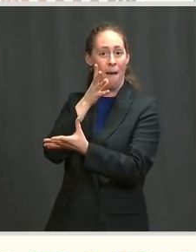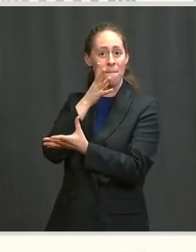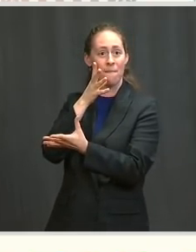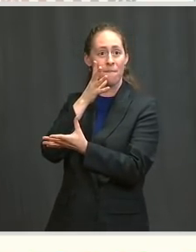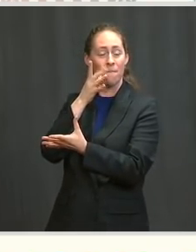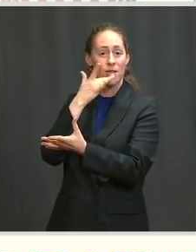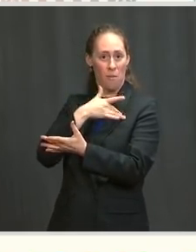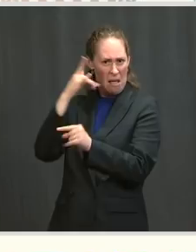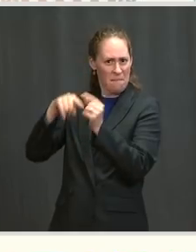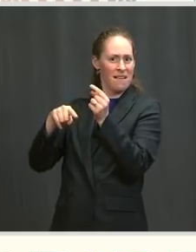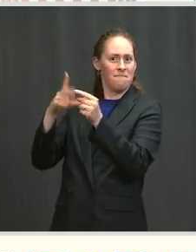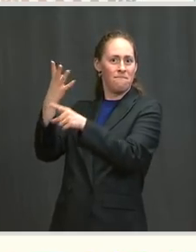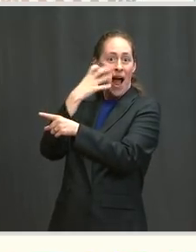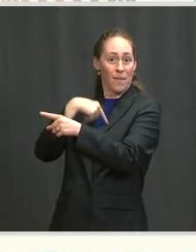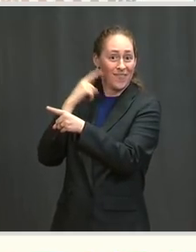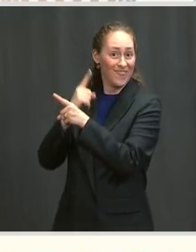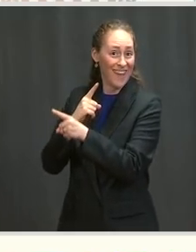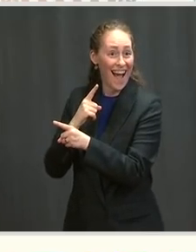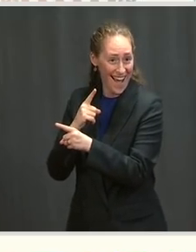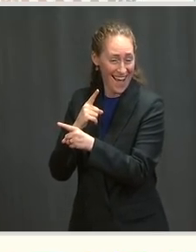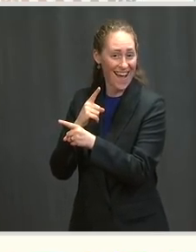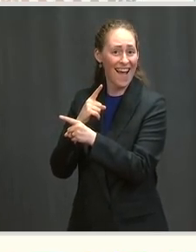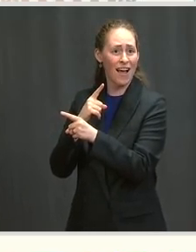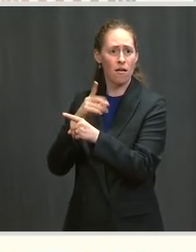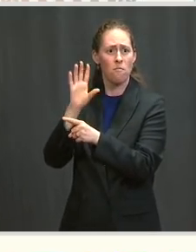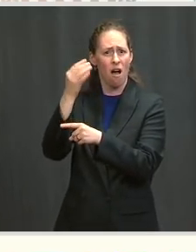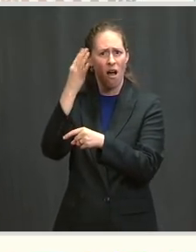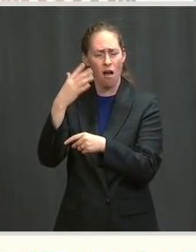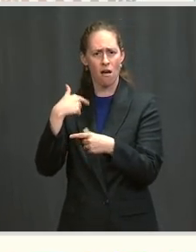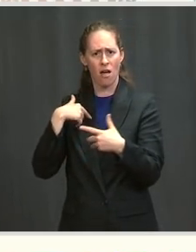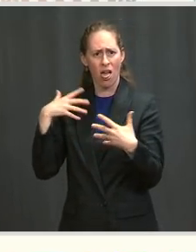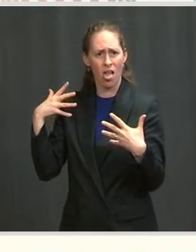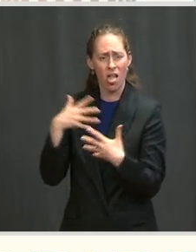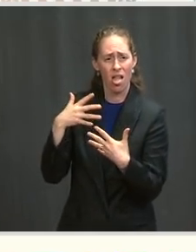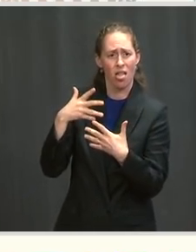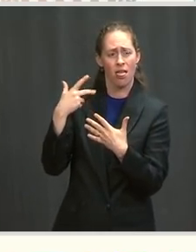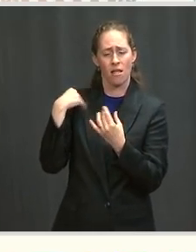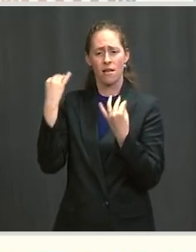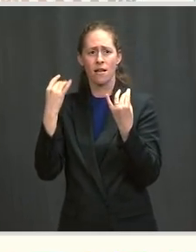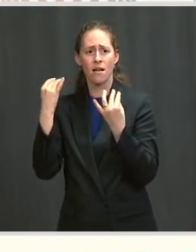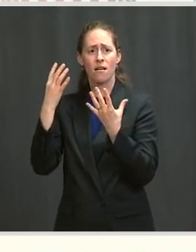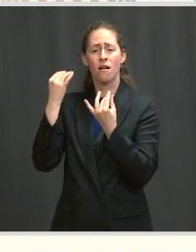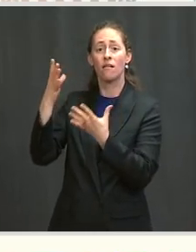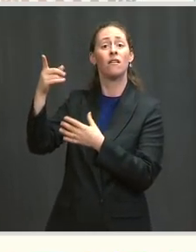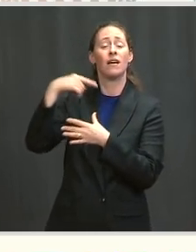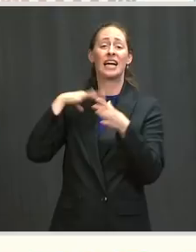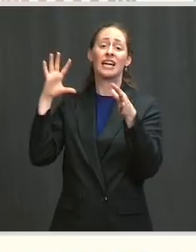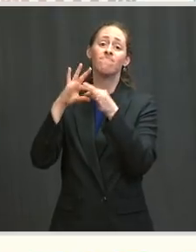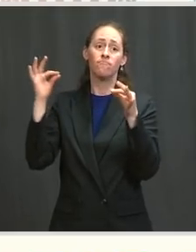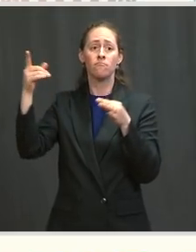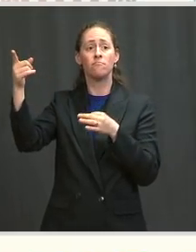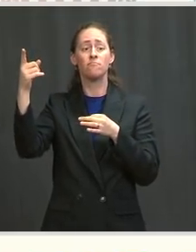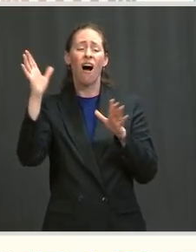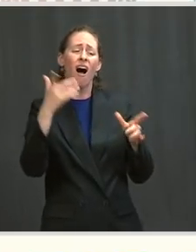I was scared because I didn't know how she would react, but she told me she loved me, that I was her child and she would support me